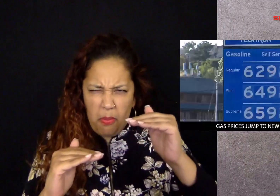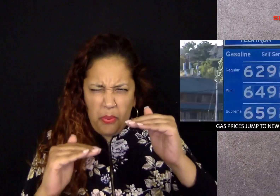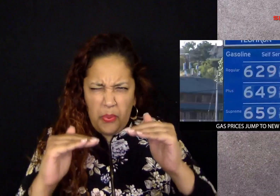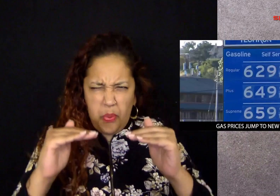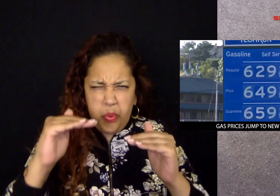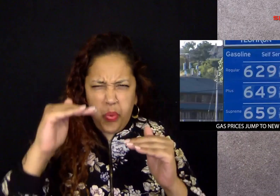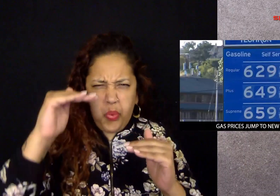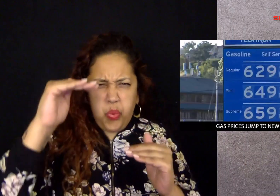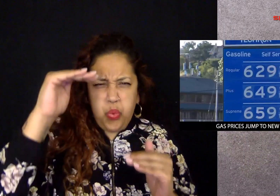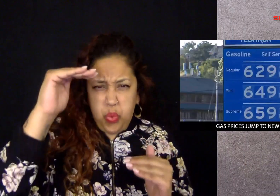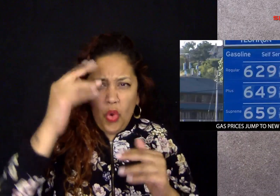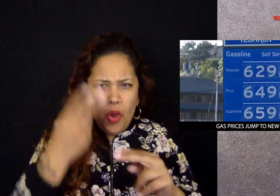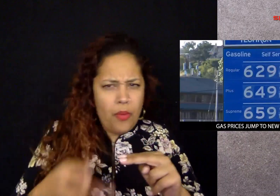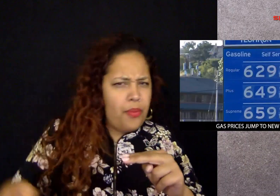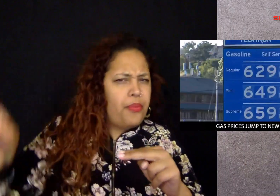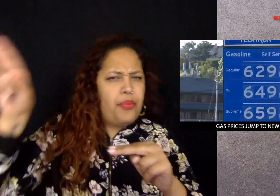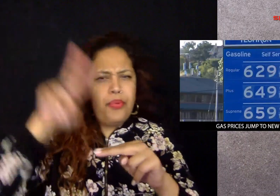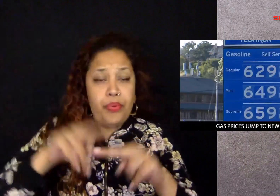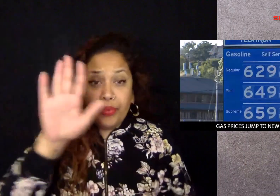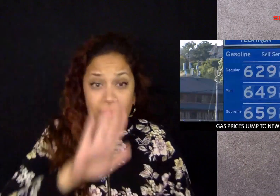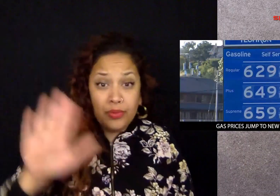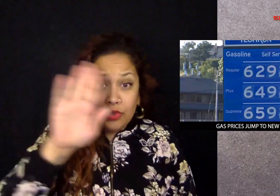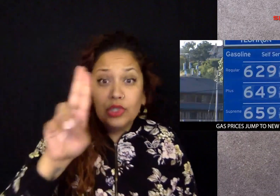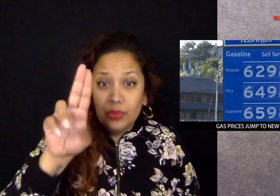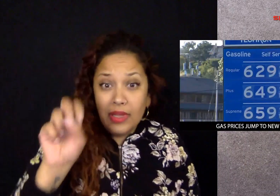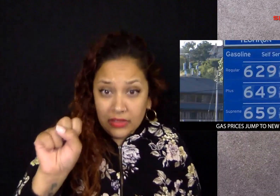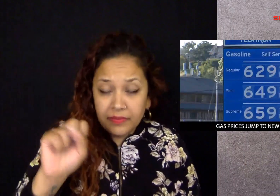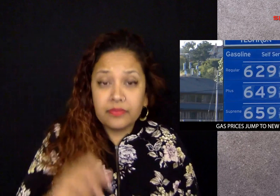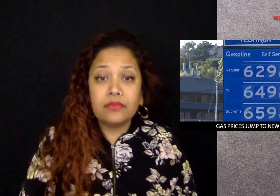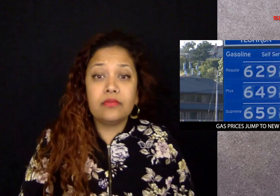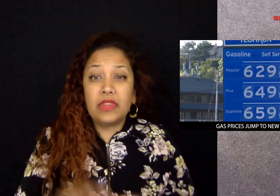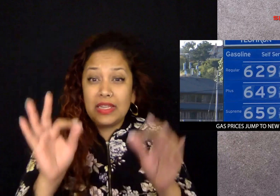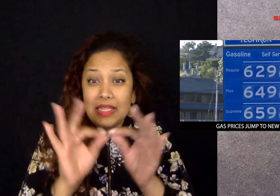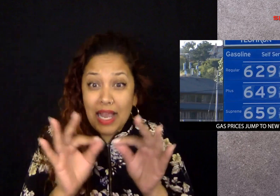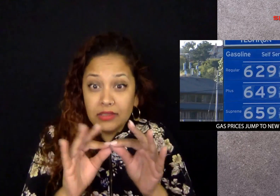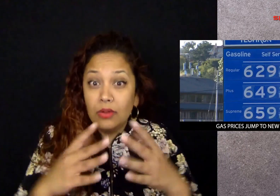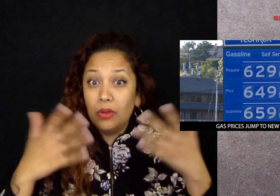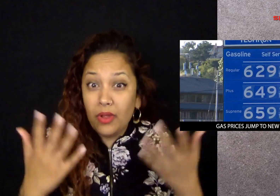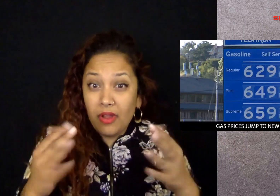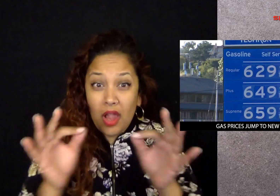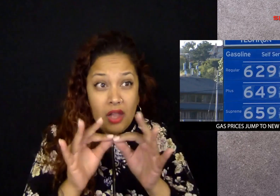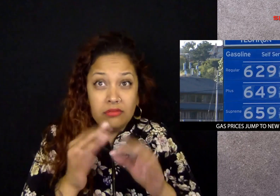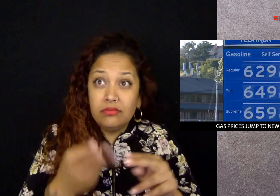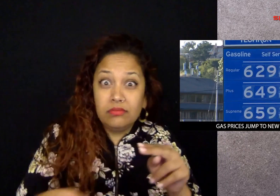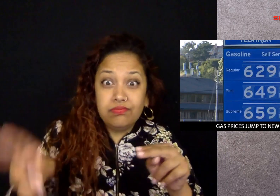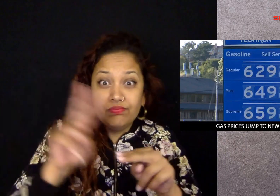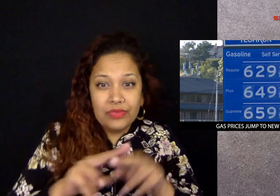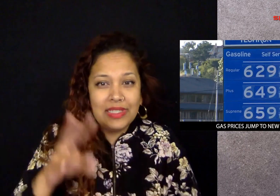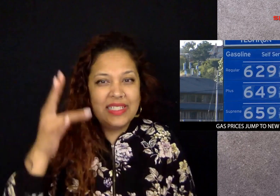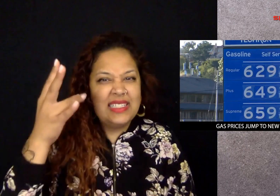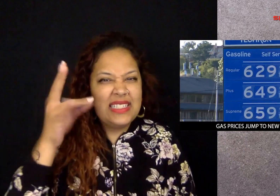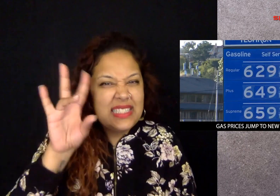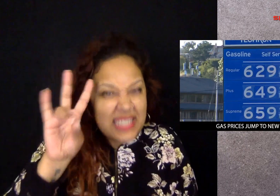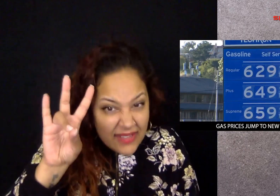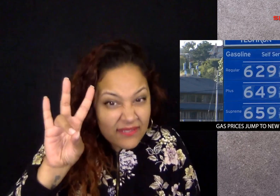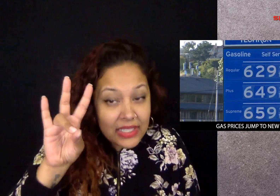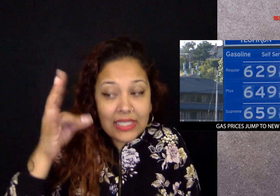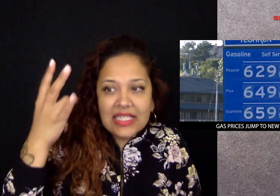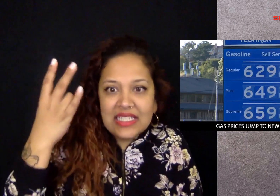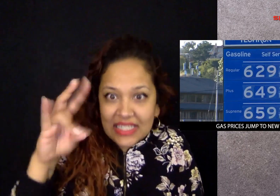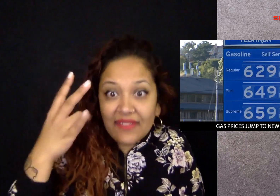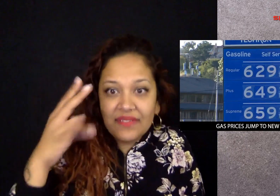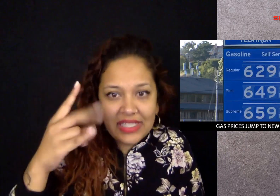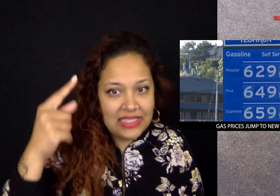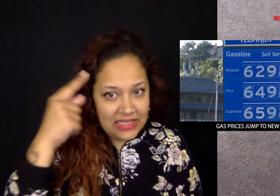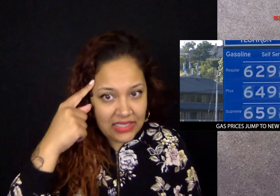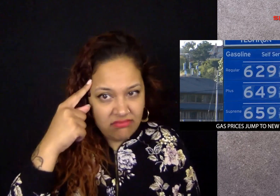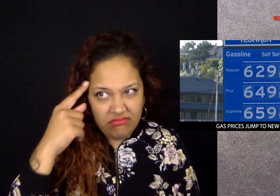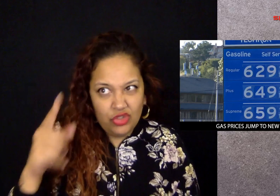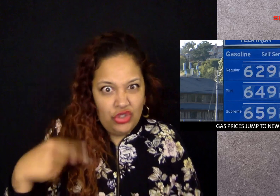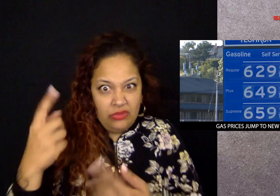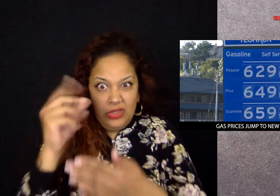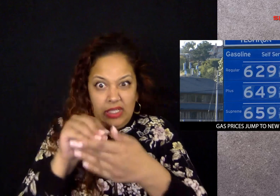has been a huge price surge at the gas pumps across the US prices for gas jumped $0.17